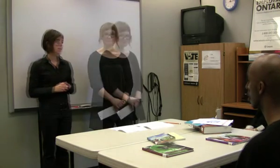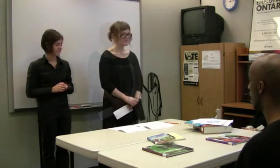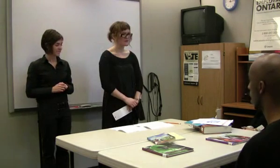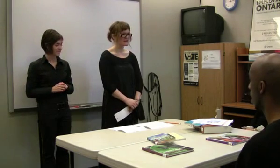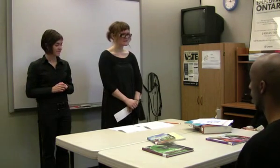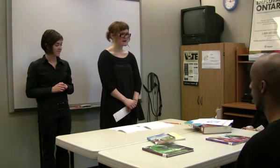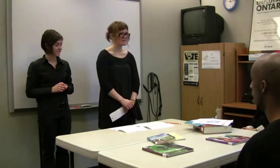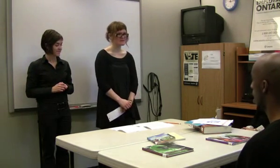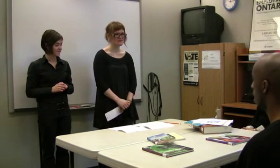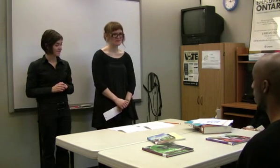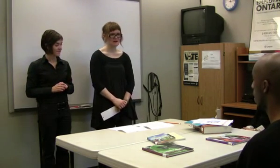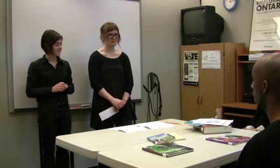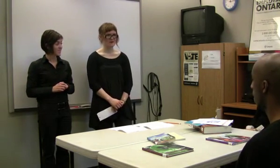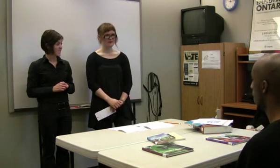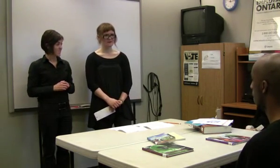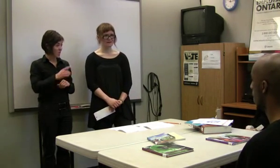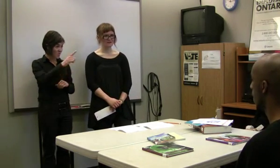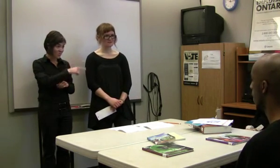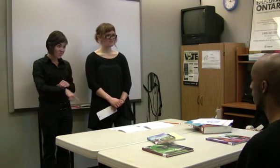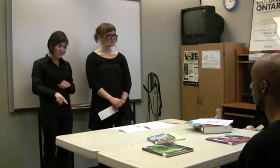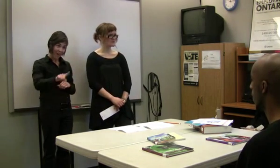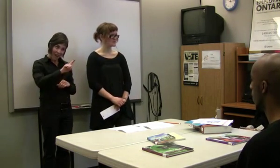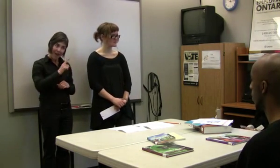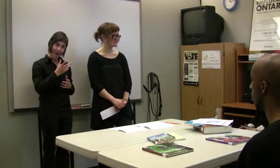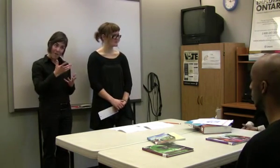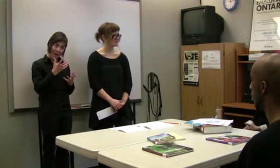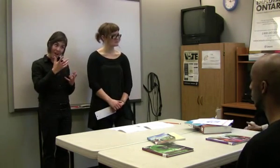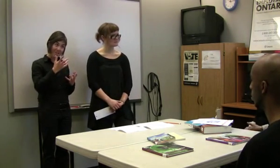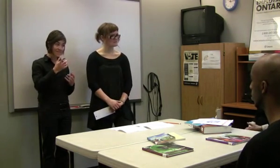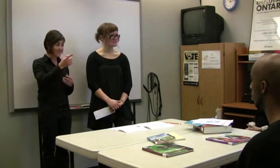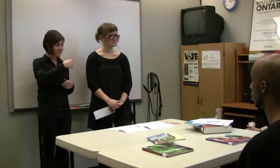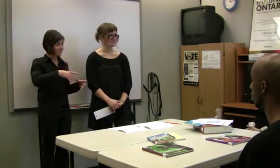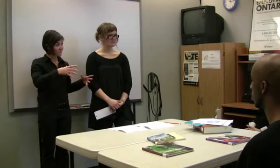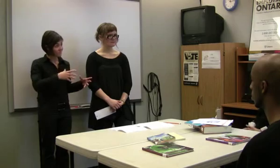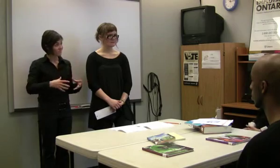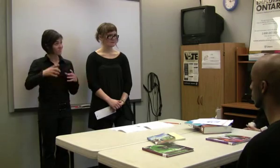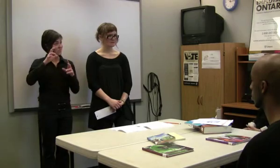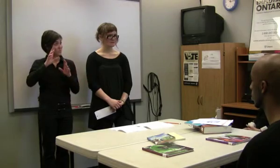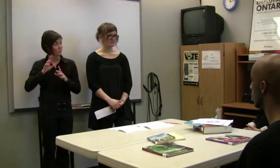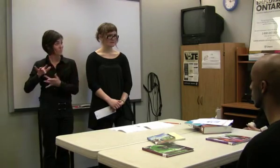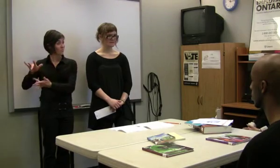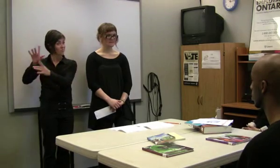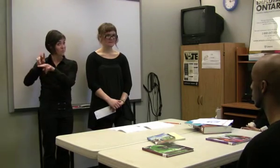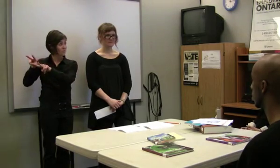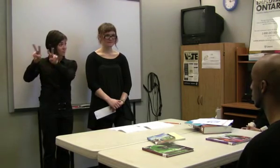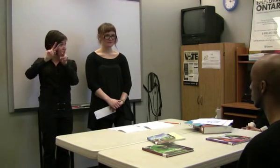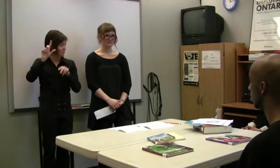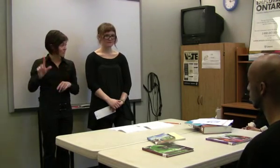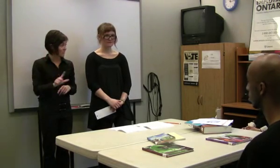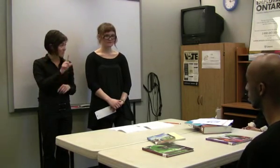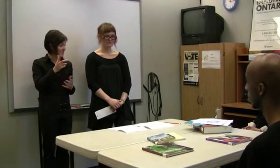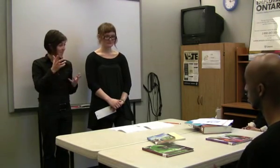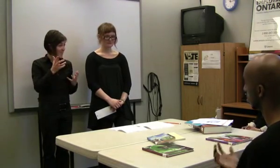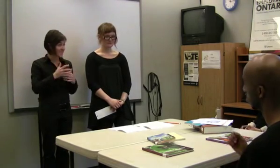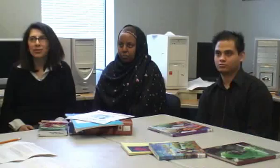Would you all like to come to the library and do a tour?